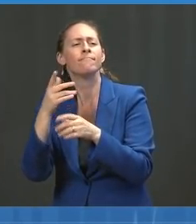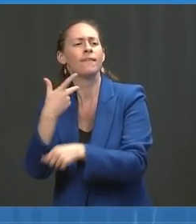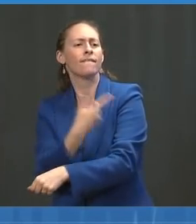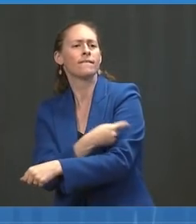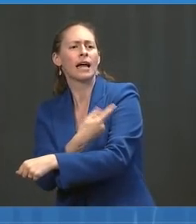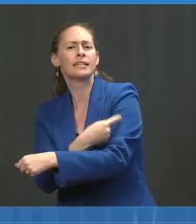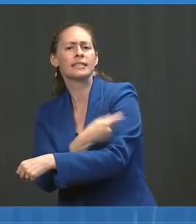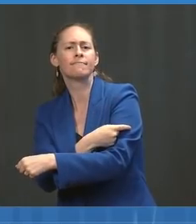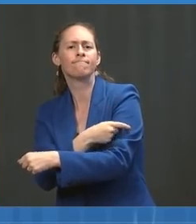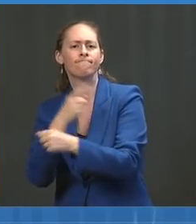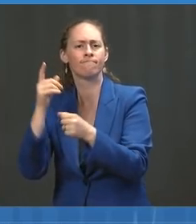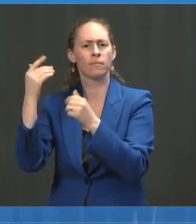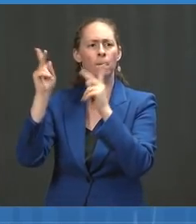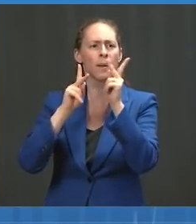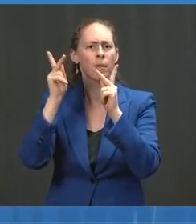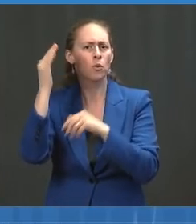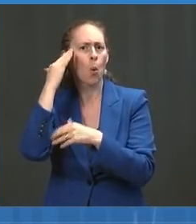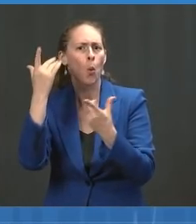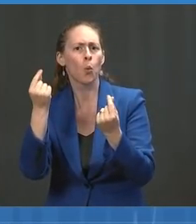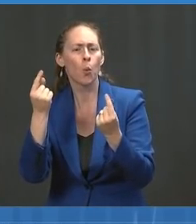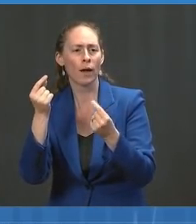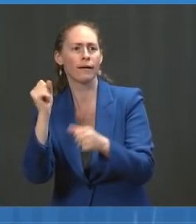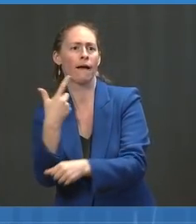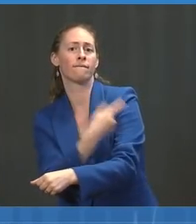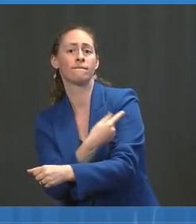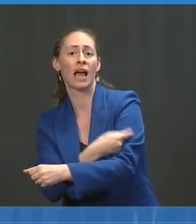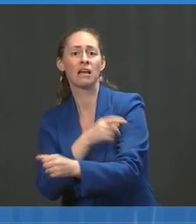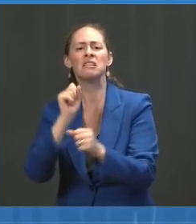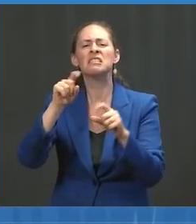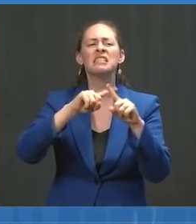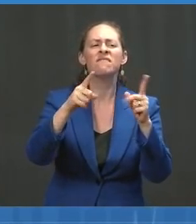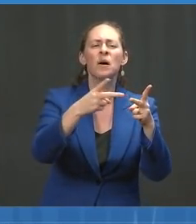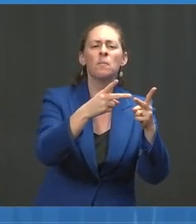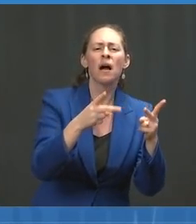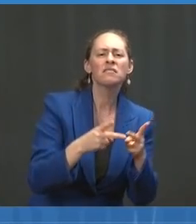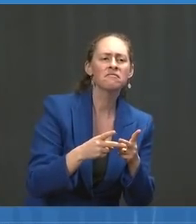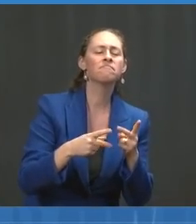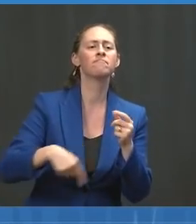This will help ensure long-term care residents have greater access to COVID-19 vaccines.